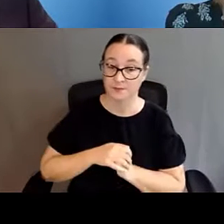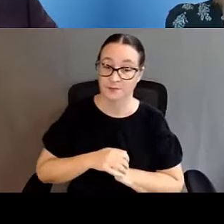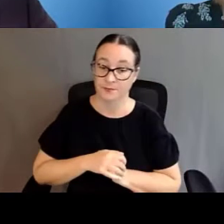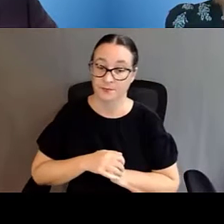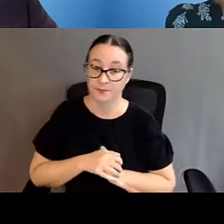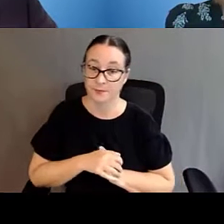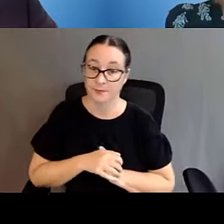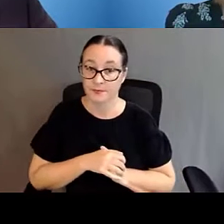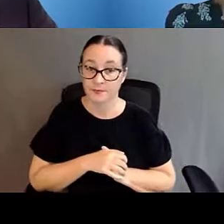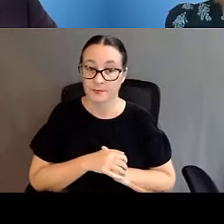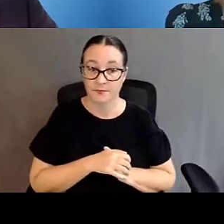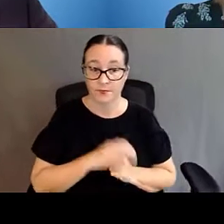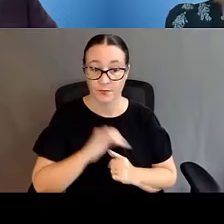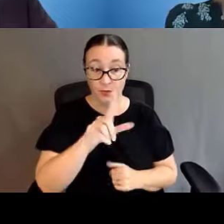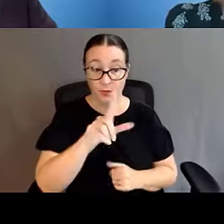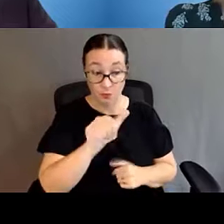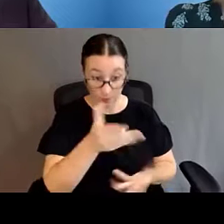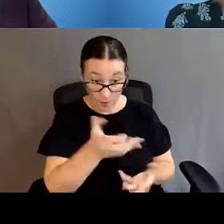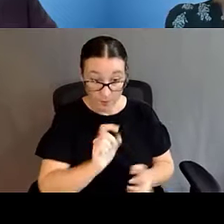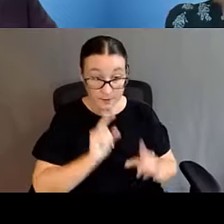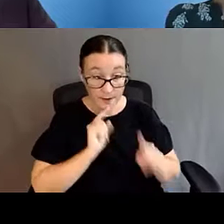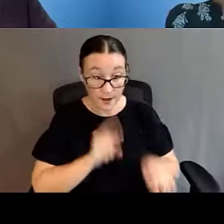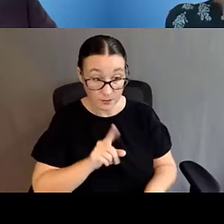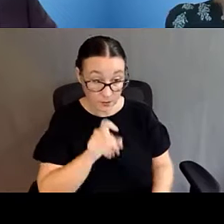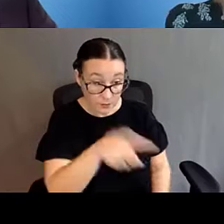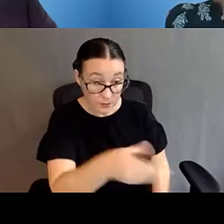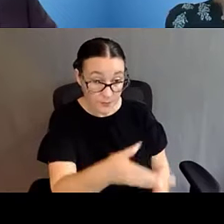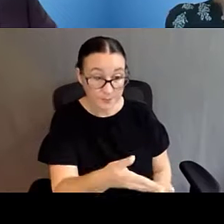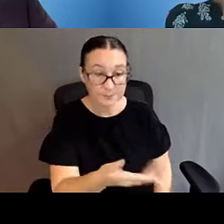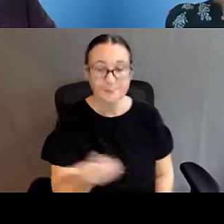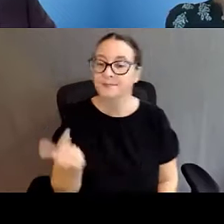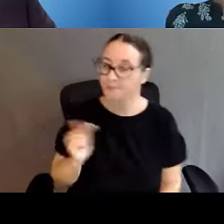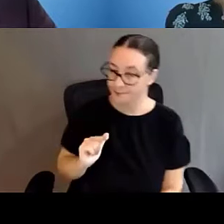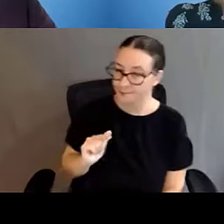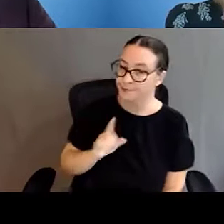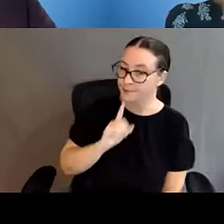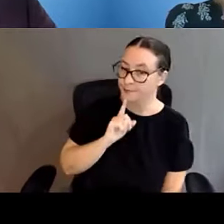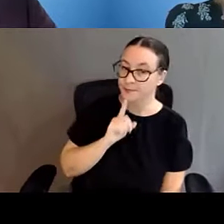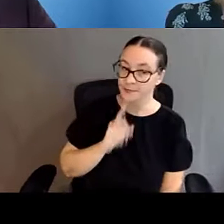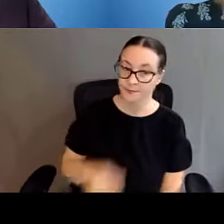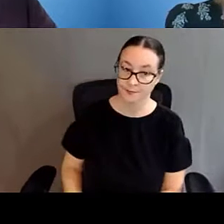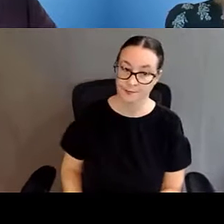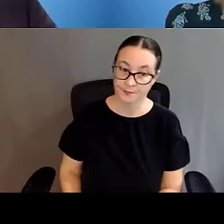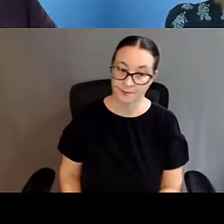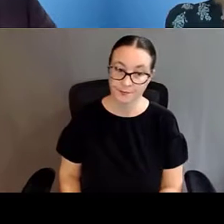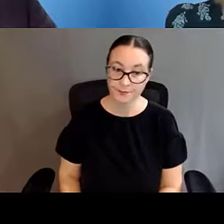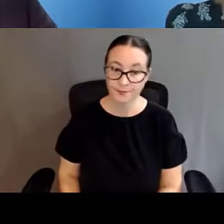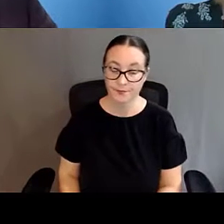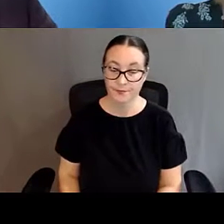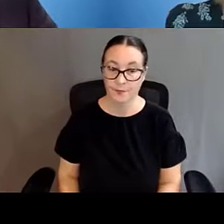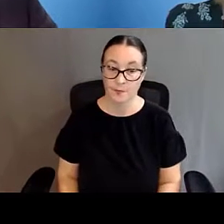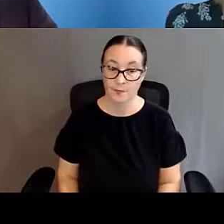See, Julia, would you like to take this one? Julia Slutsman: Sure, so this is something that really is described